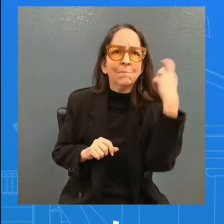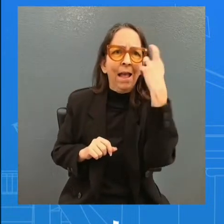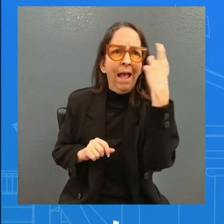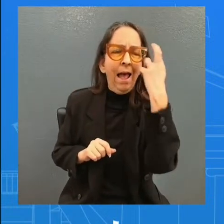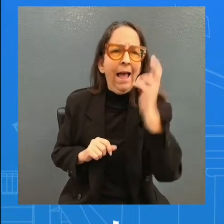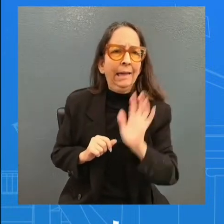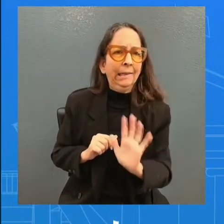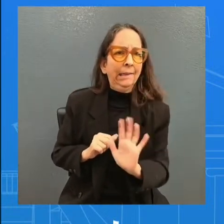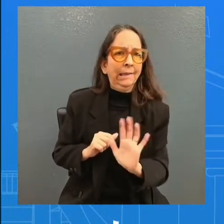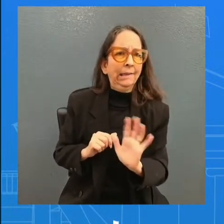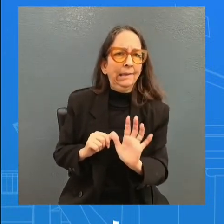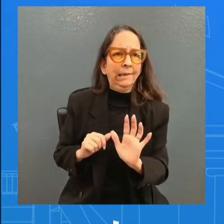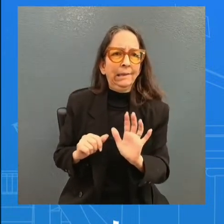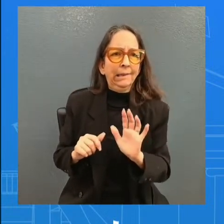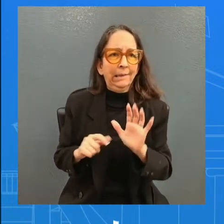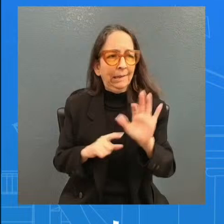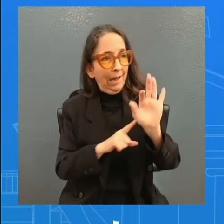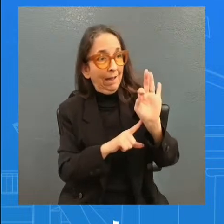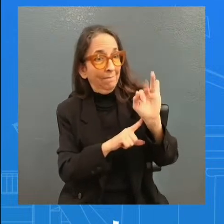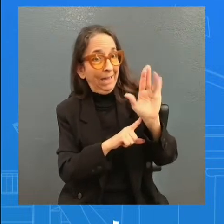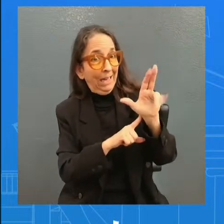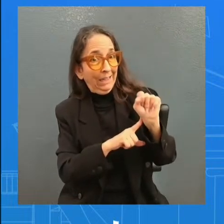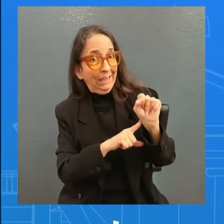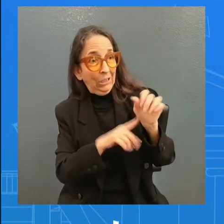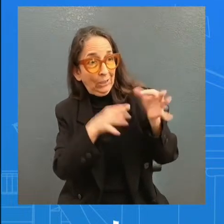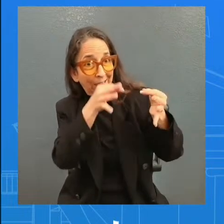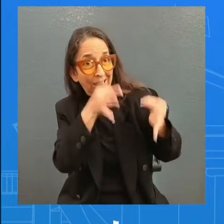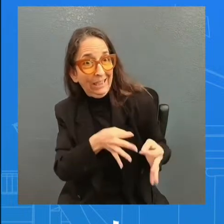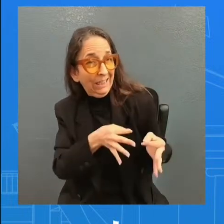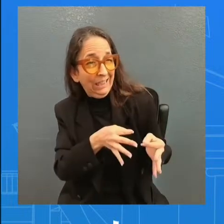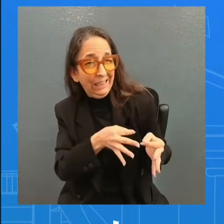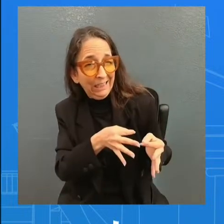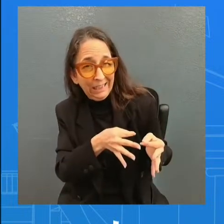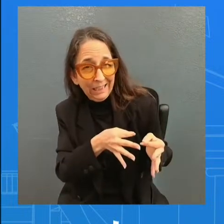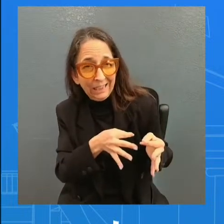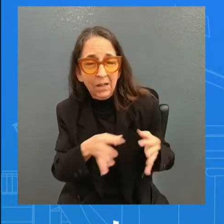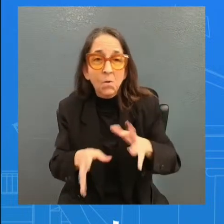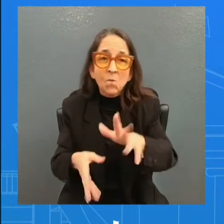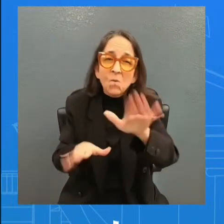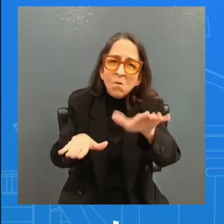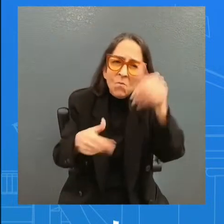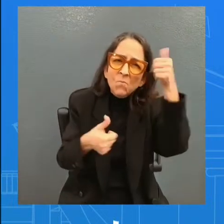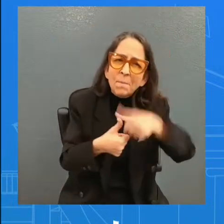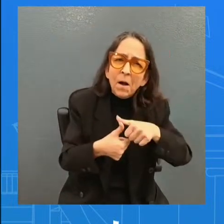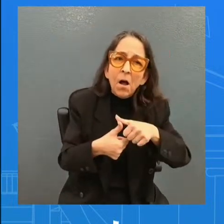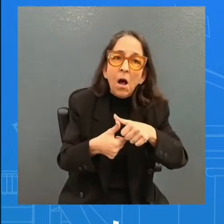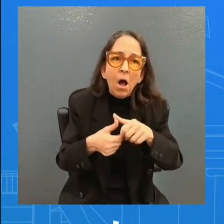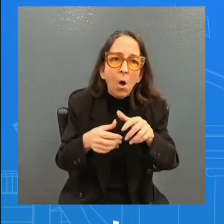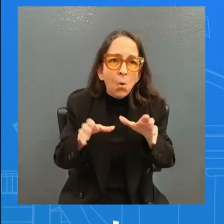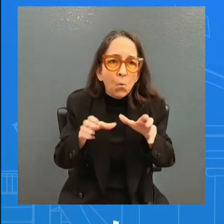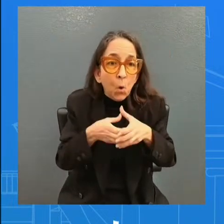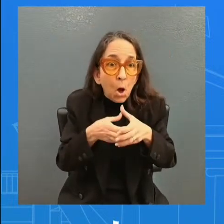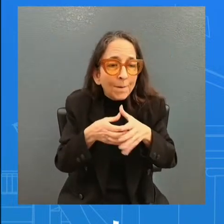We’ve got to remember, this is a cross-government -- cross-government panel, when you think about CFIUS and the decision that they -- they made.